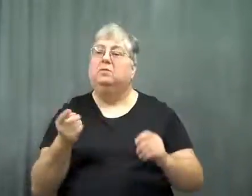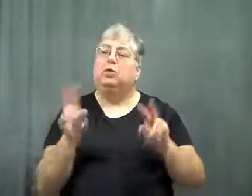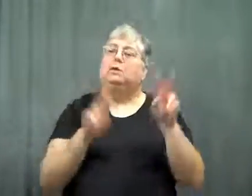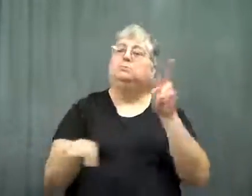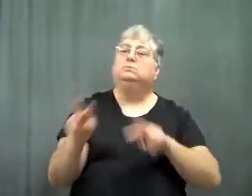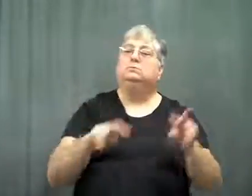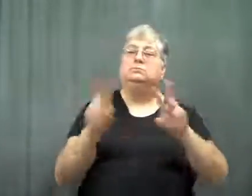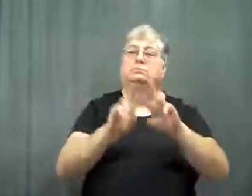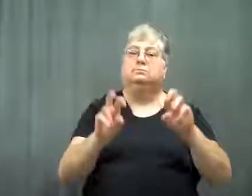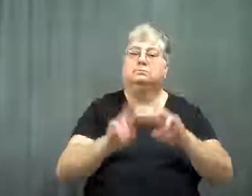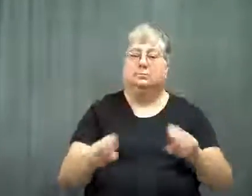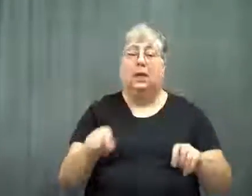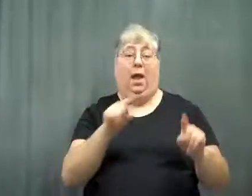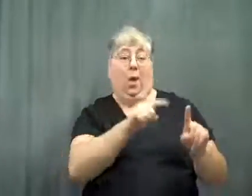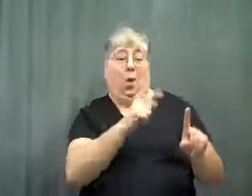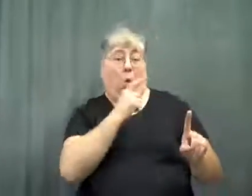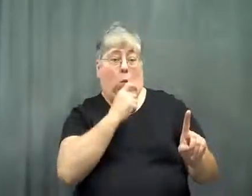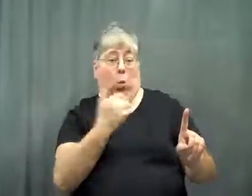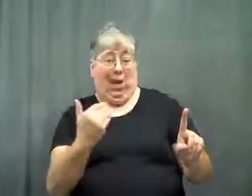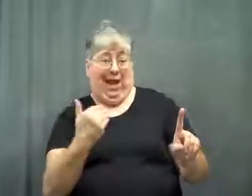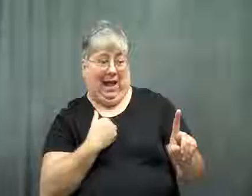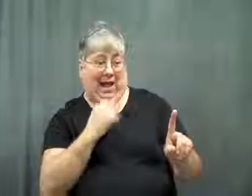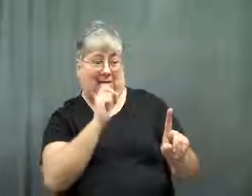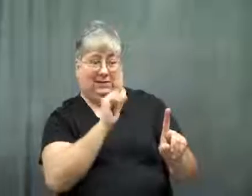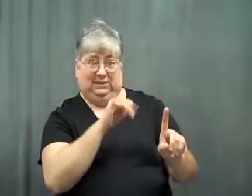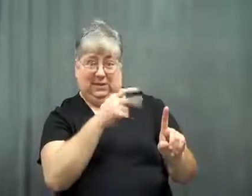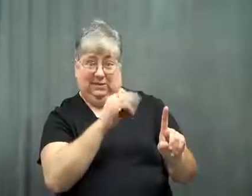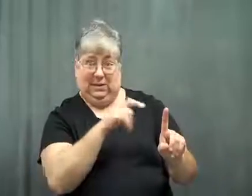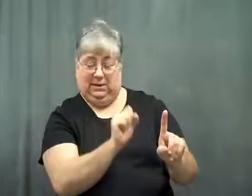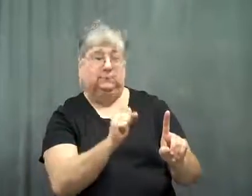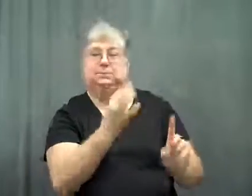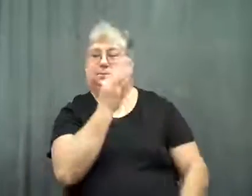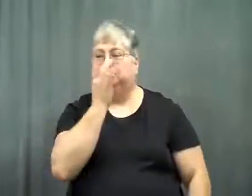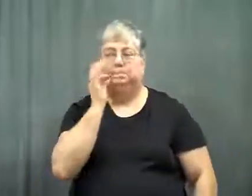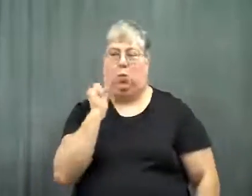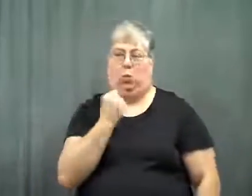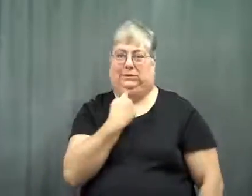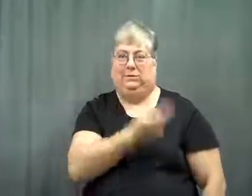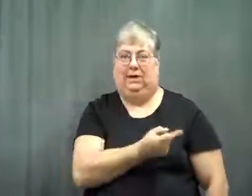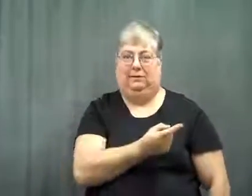They were observed. The ones who had syphilis were not told they had it.